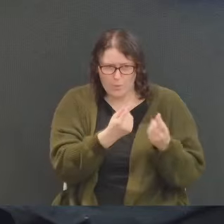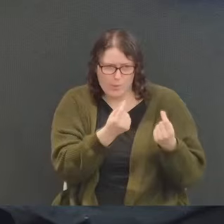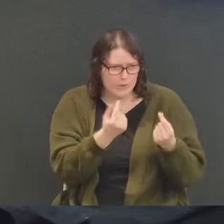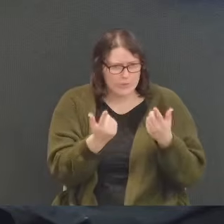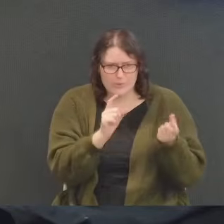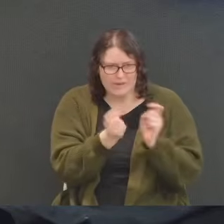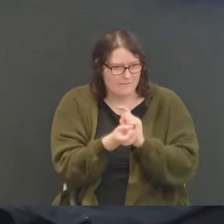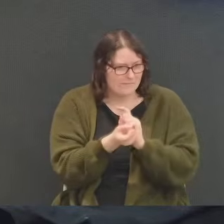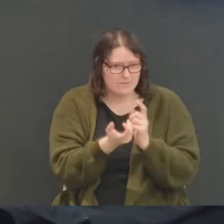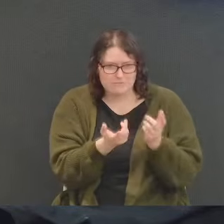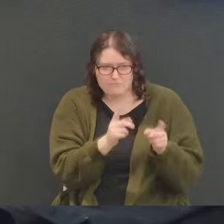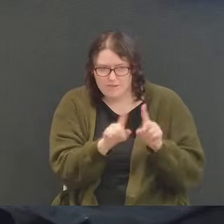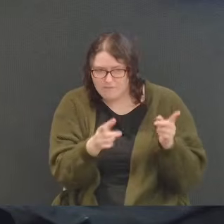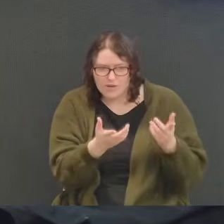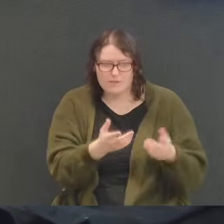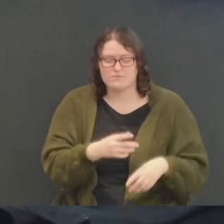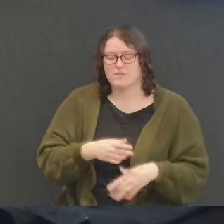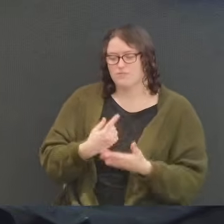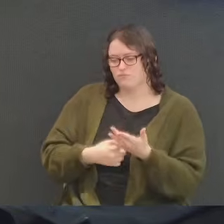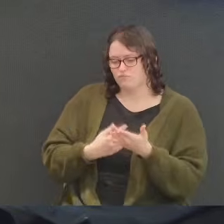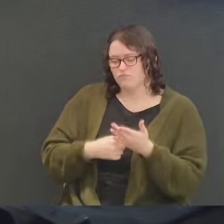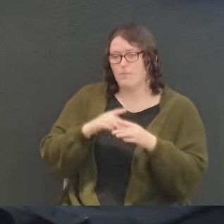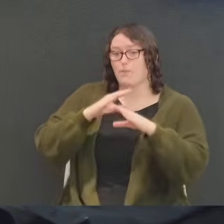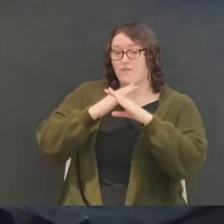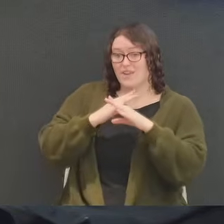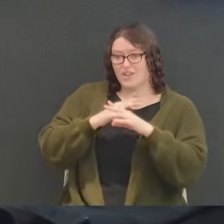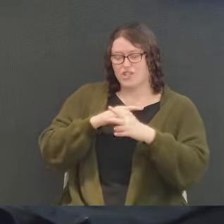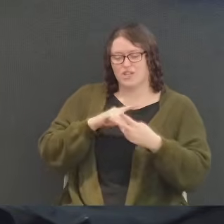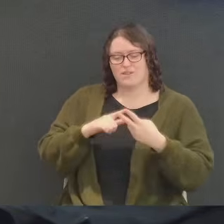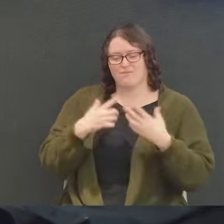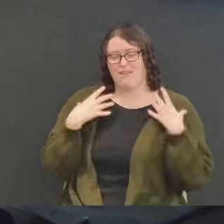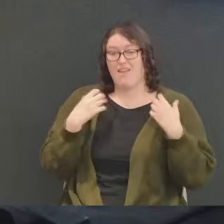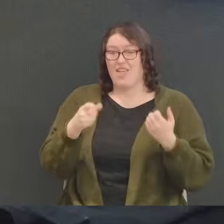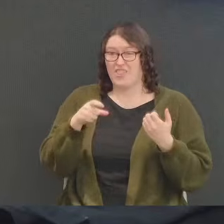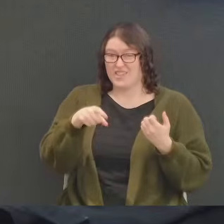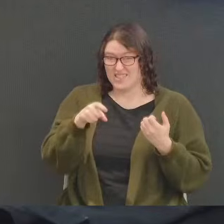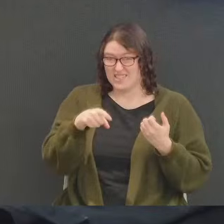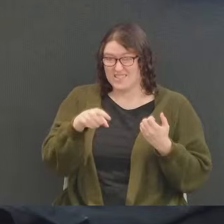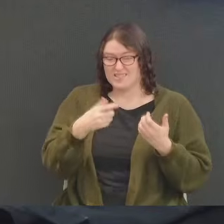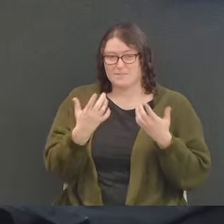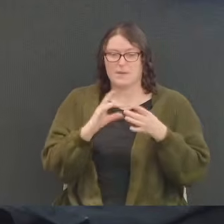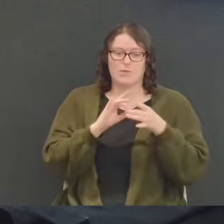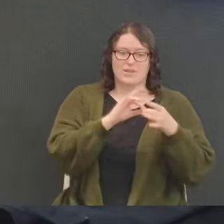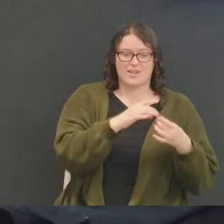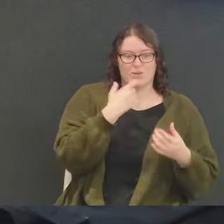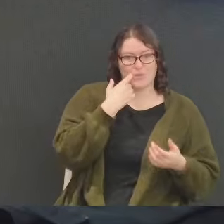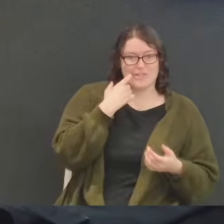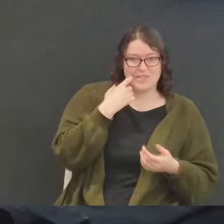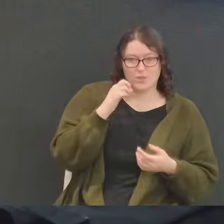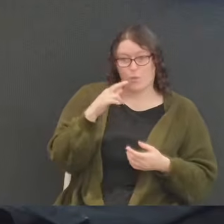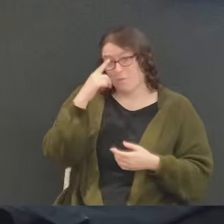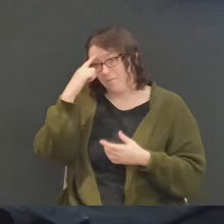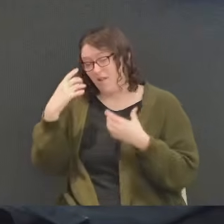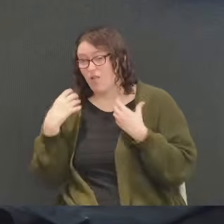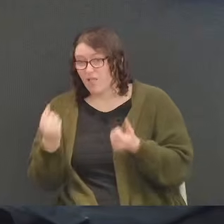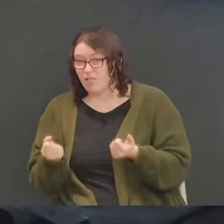about the the health needs whether it's related to addiction or mental health in the justice center